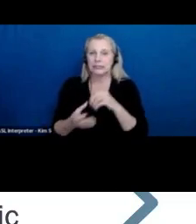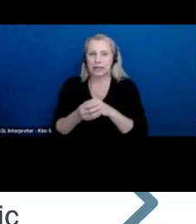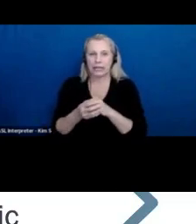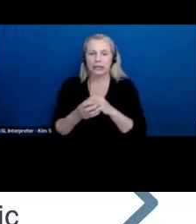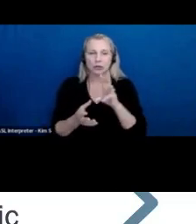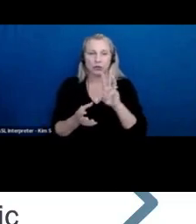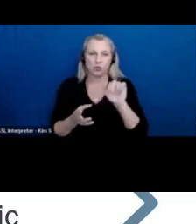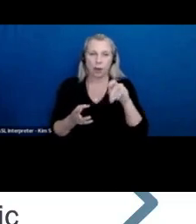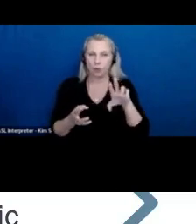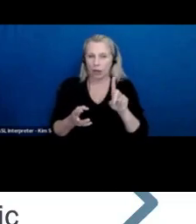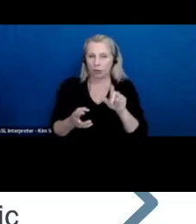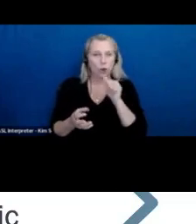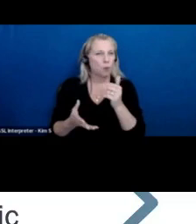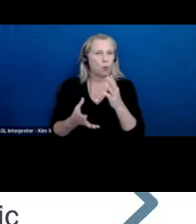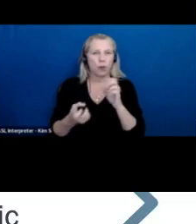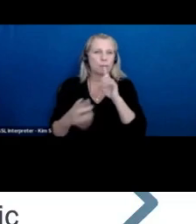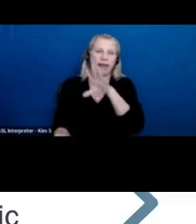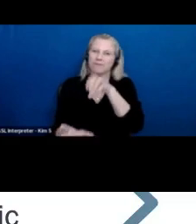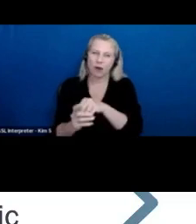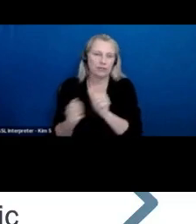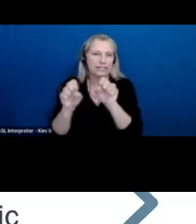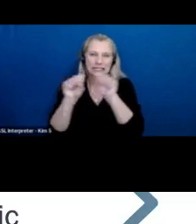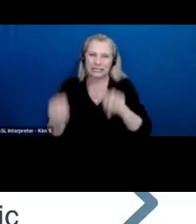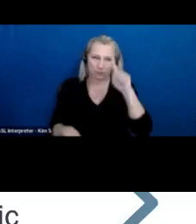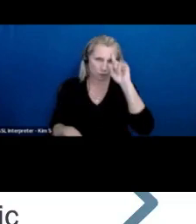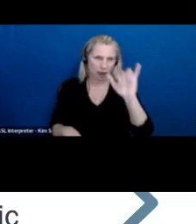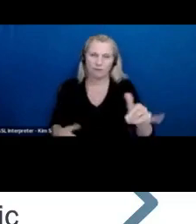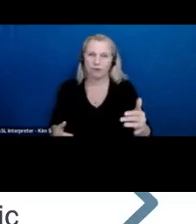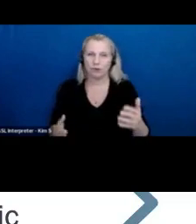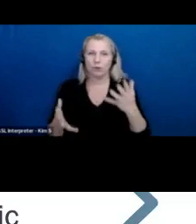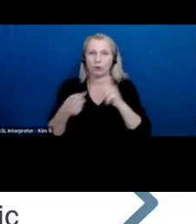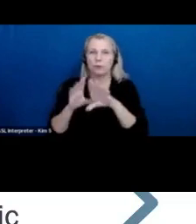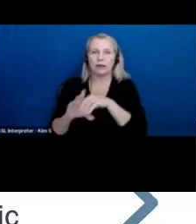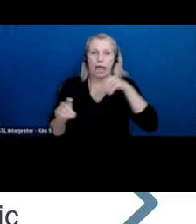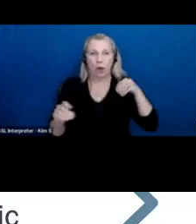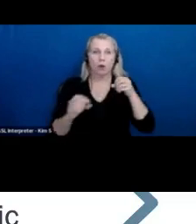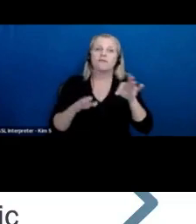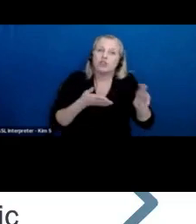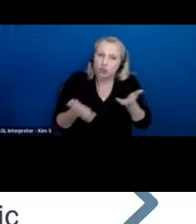part of systems forever. And they want to be able to move out of services and participate in